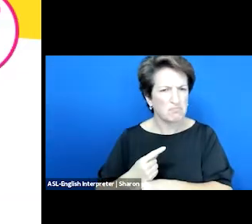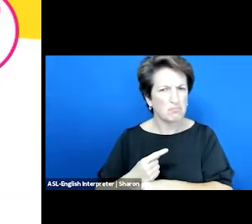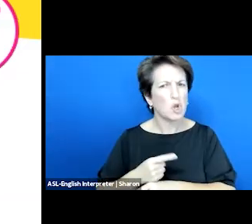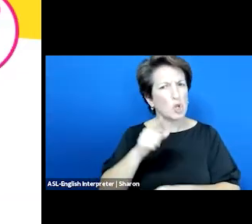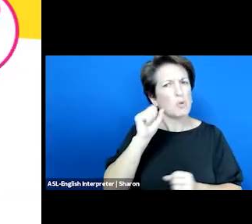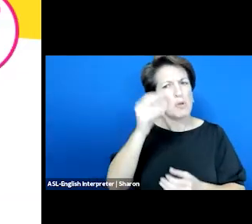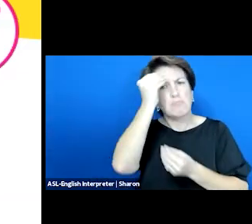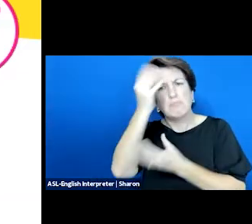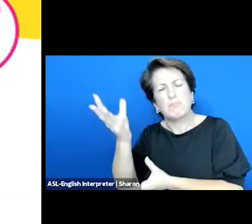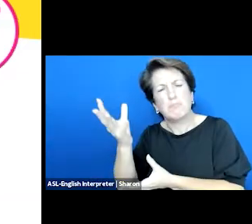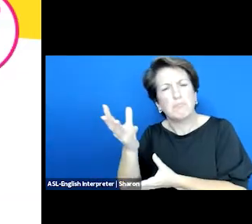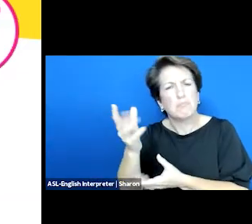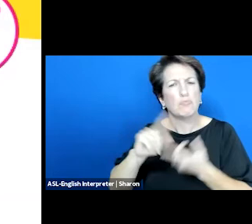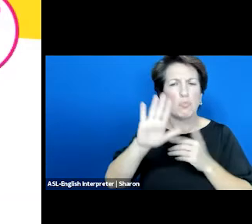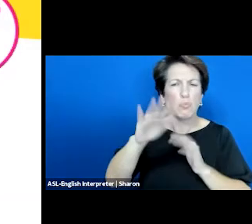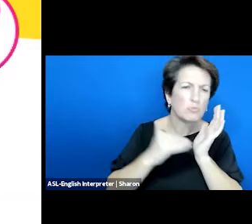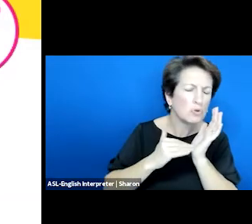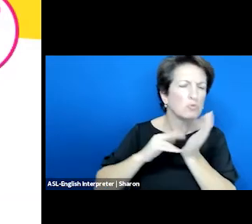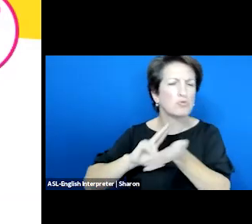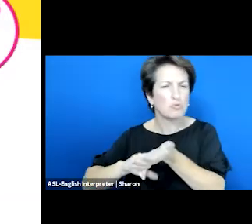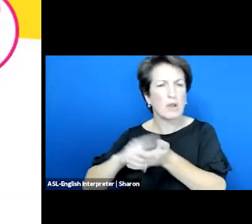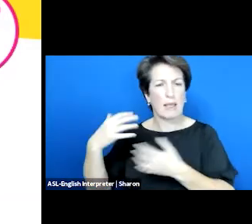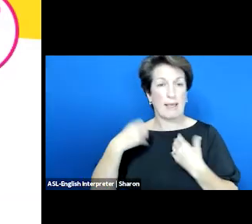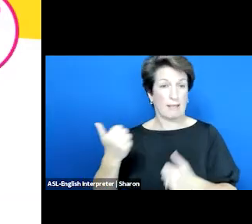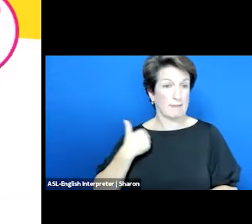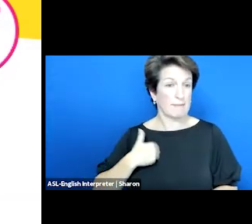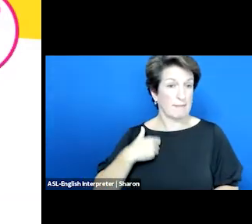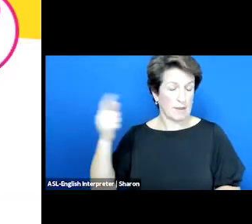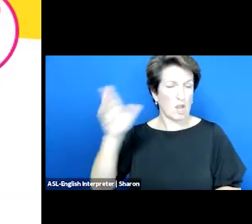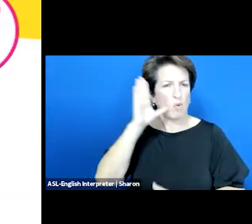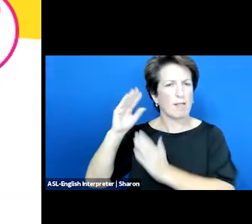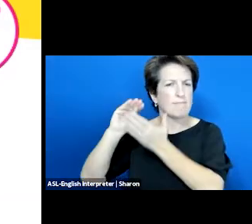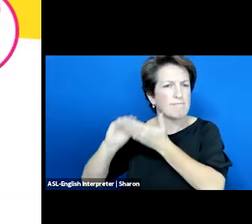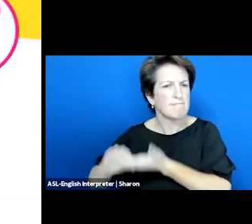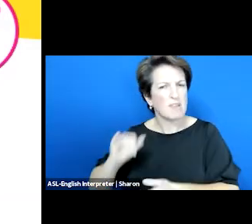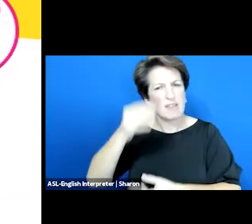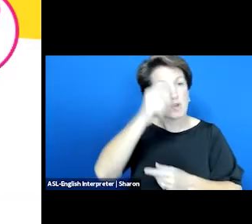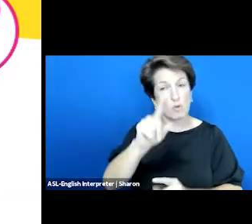Say we are under a lot of stress or we are feeling unwell, or we are sick. This